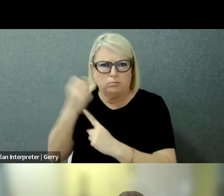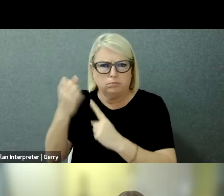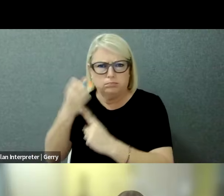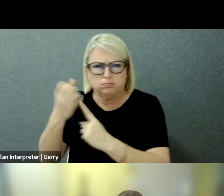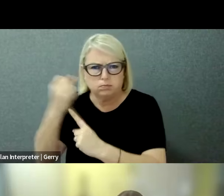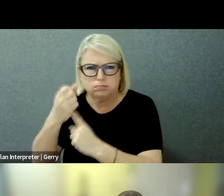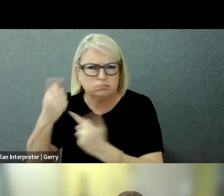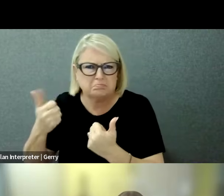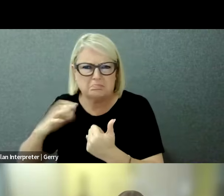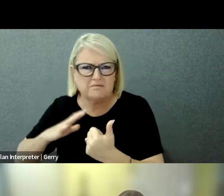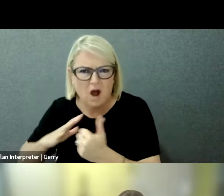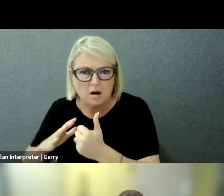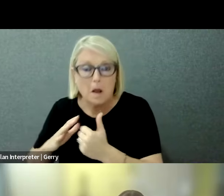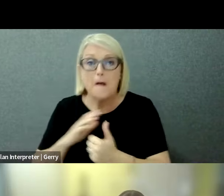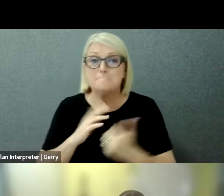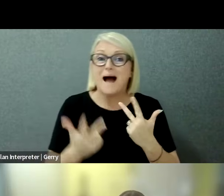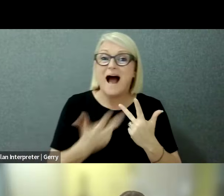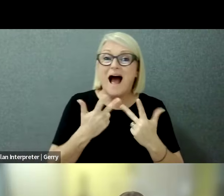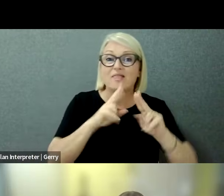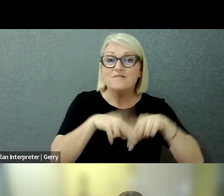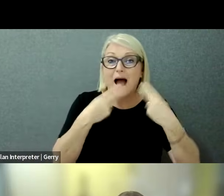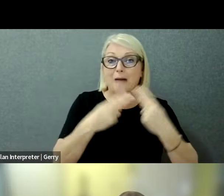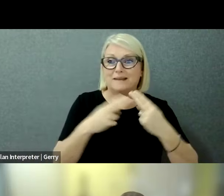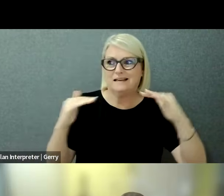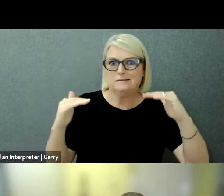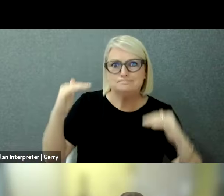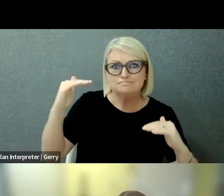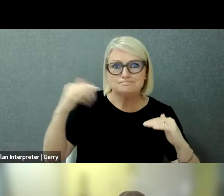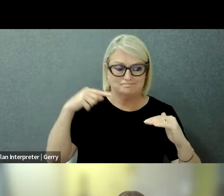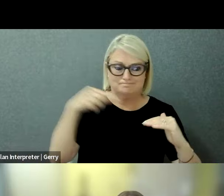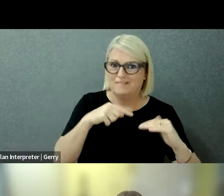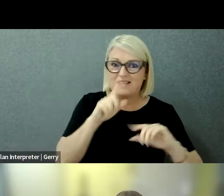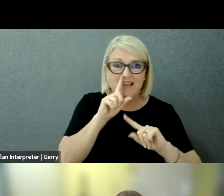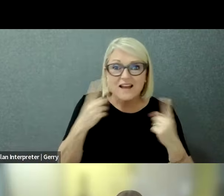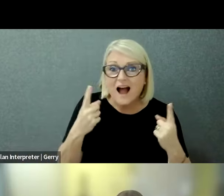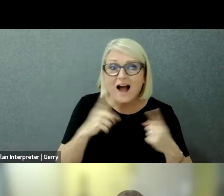for a whole range of reasons many of which are out of their control, they won't. And so we'll just go